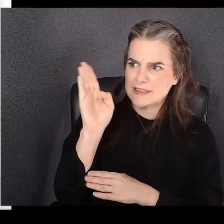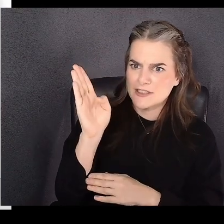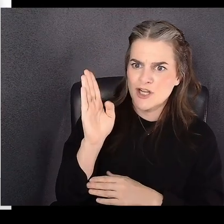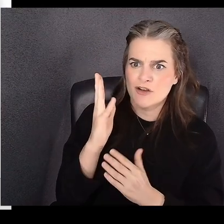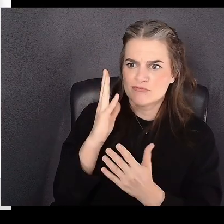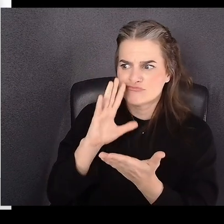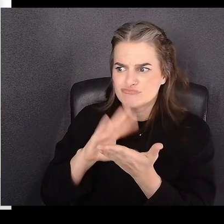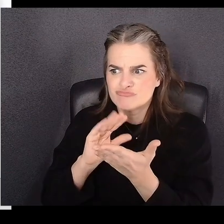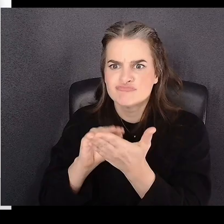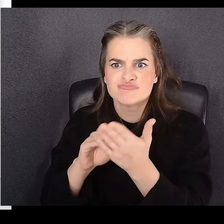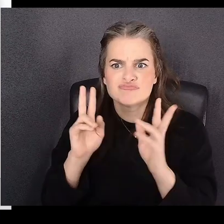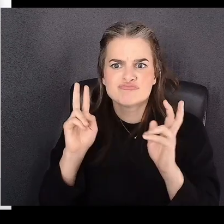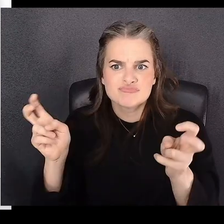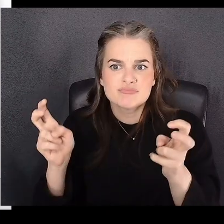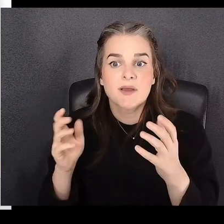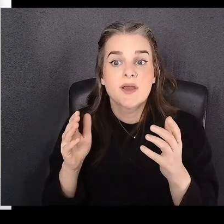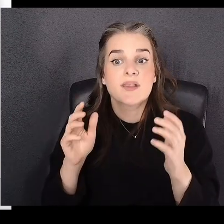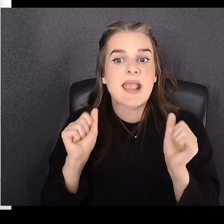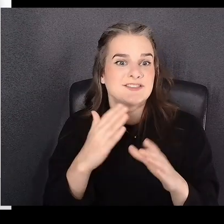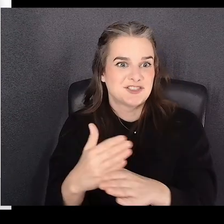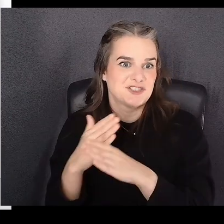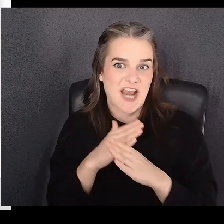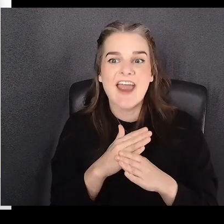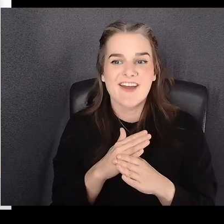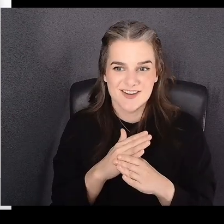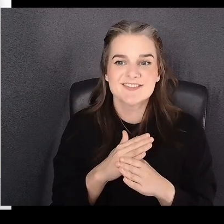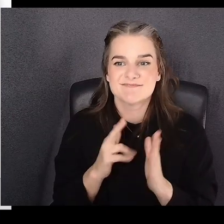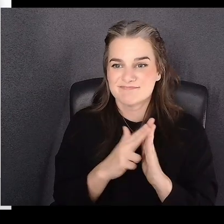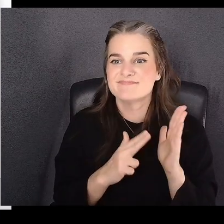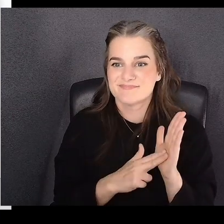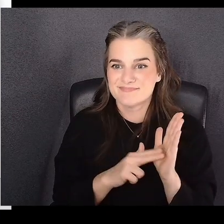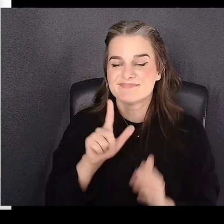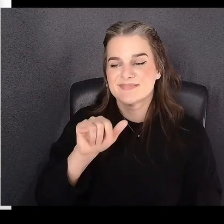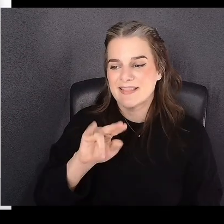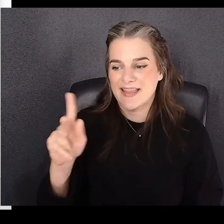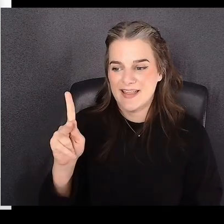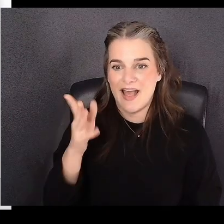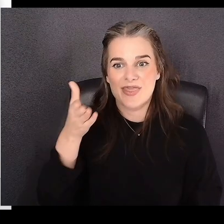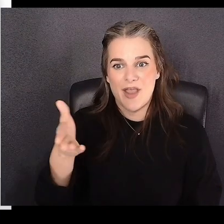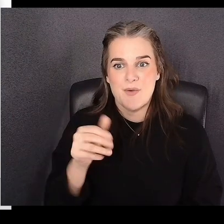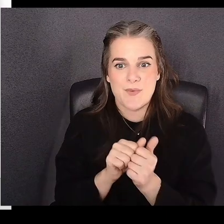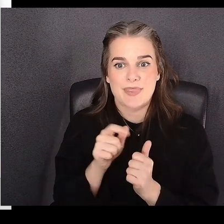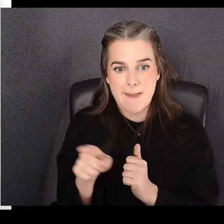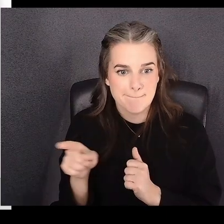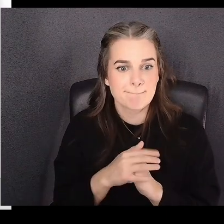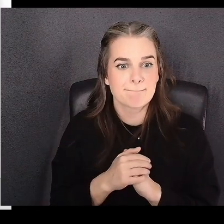can share the registration link with them. I'll put that in the chat again. And otherwise, I'll give it a moment